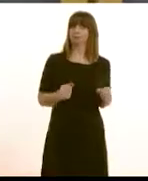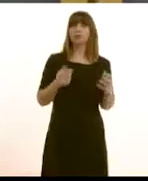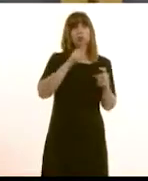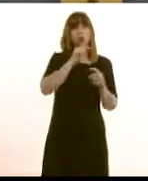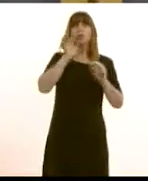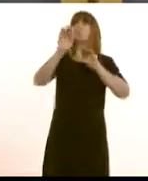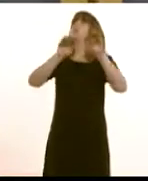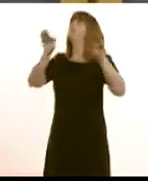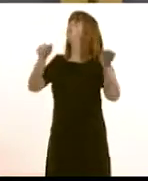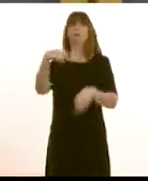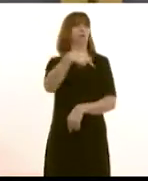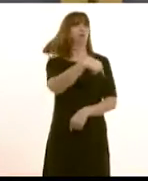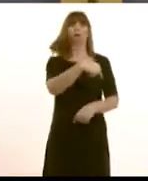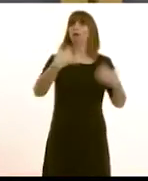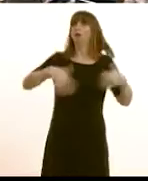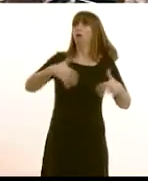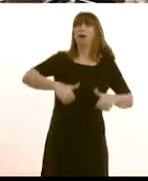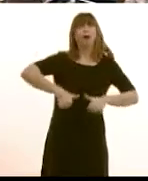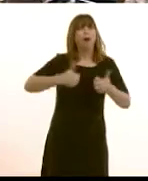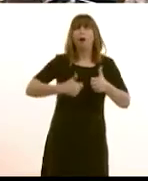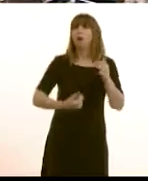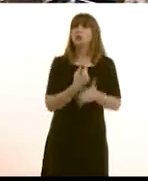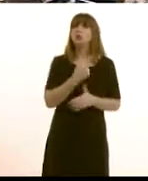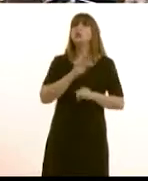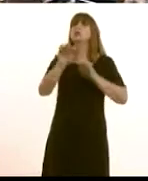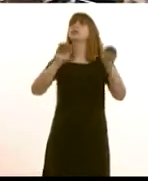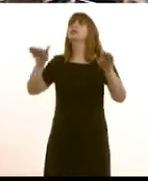this excellent opportunity amongst the business community in Neath?